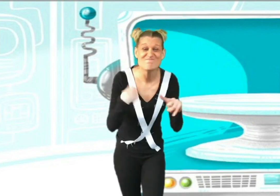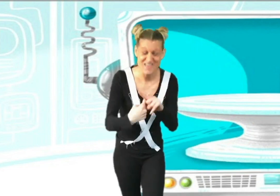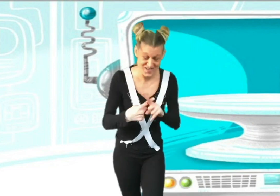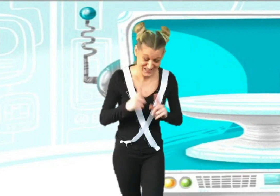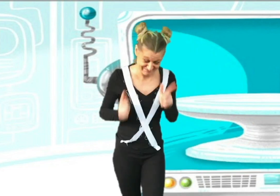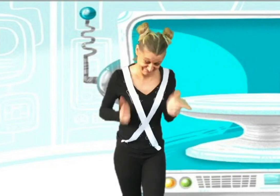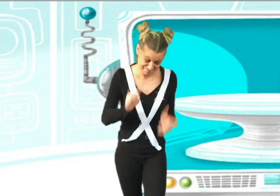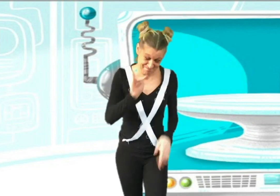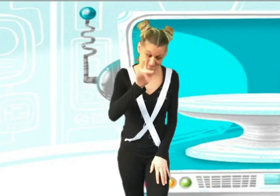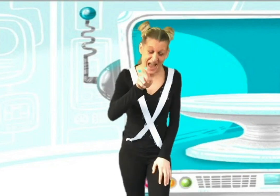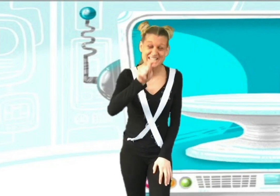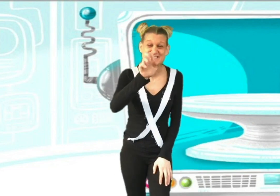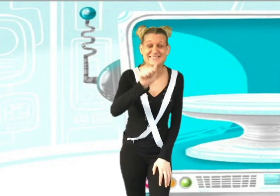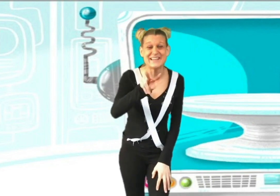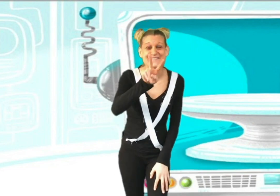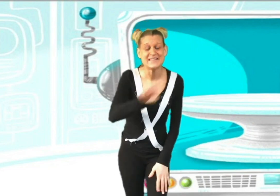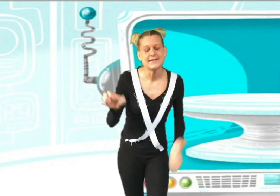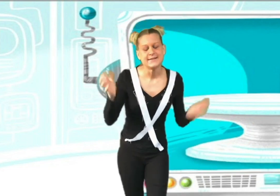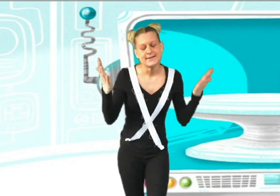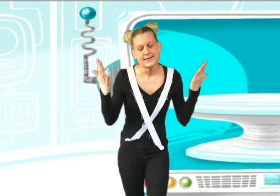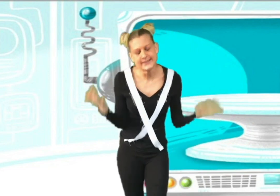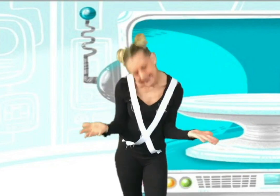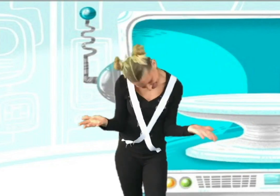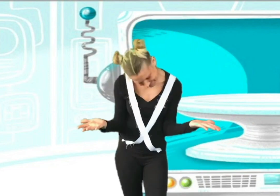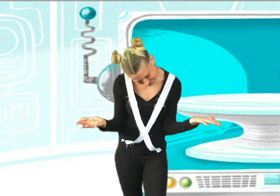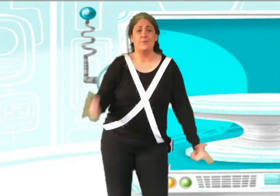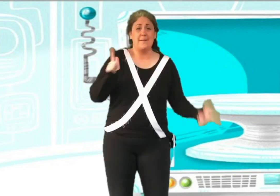P.S. Regarding Mike Teavee,